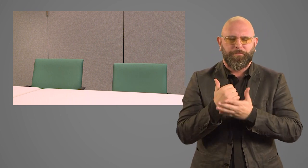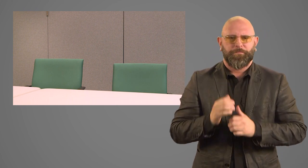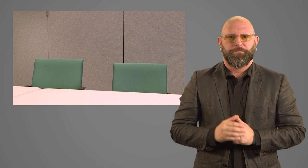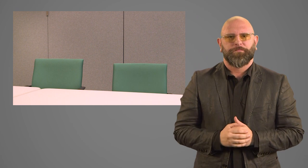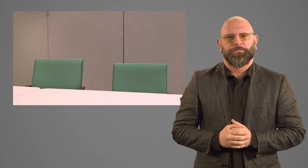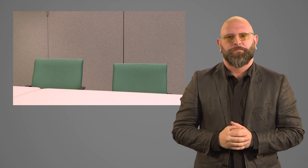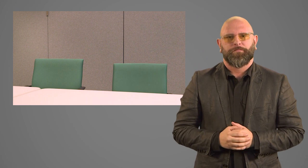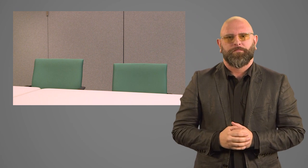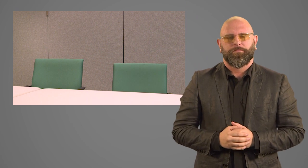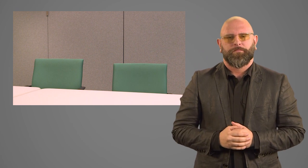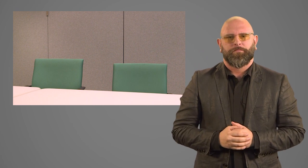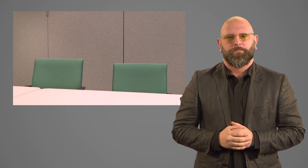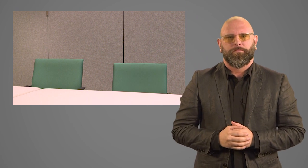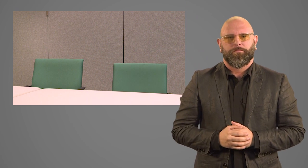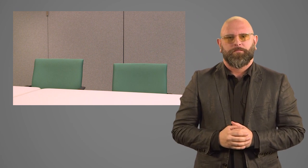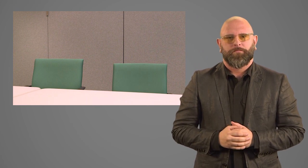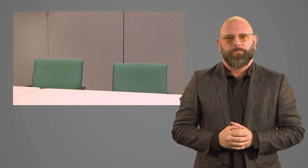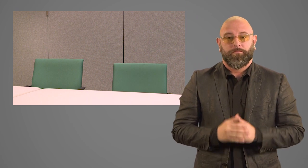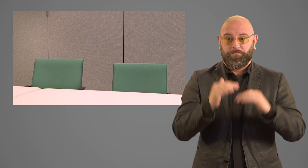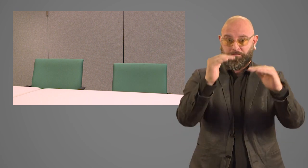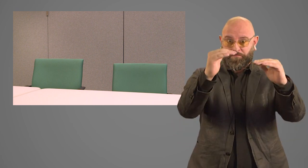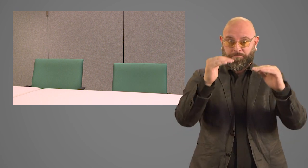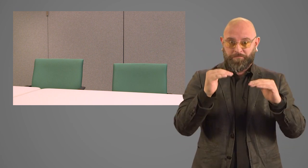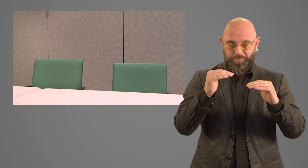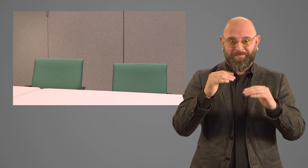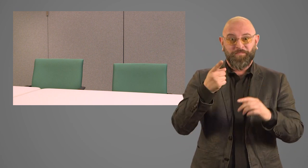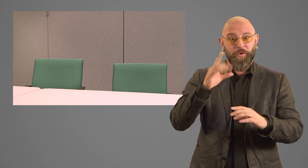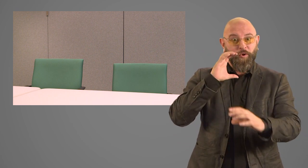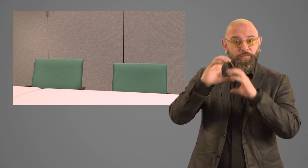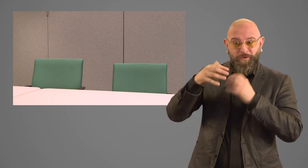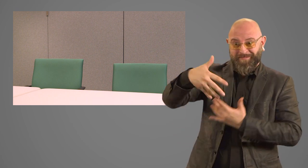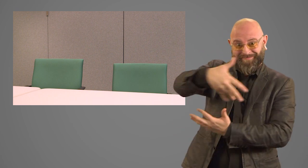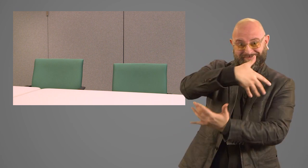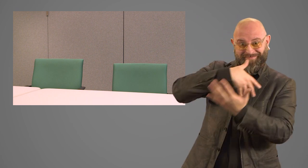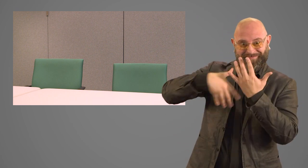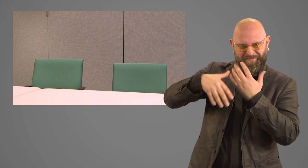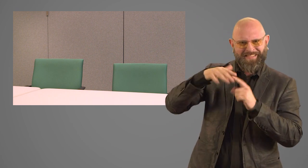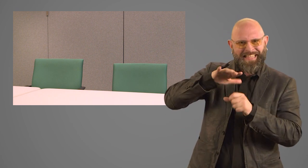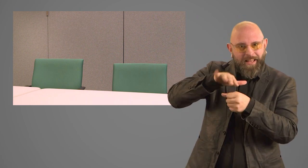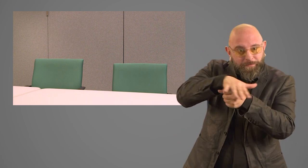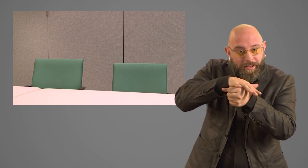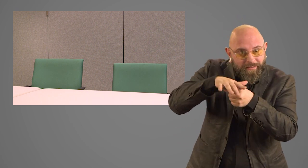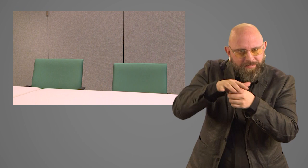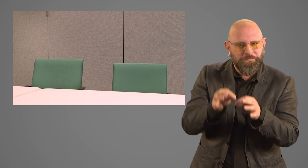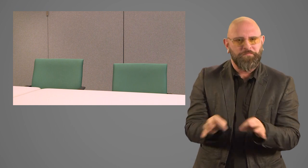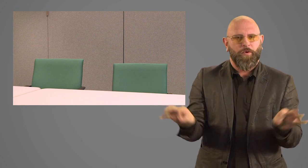You may find these strategies helpful: